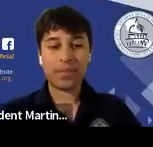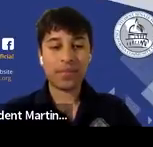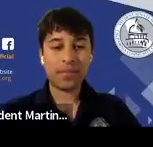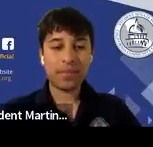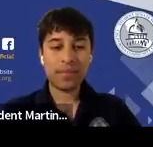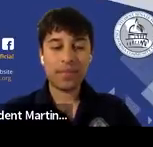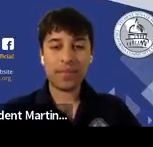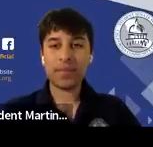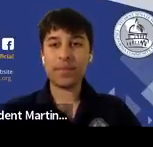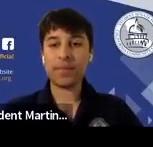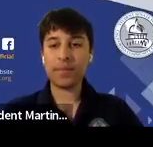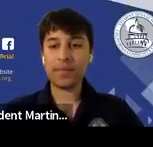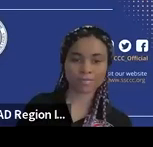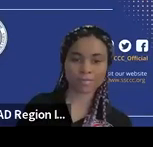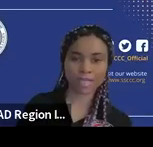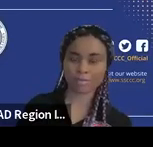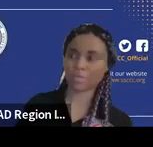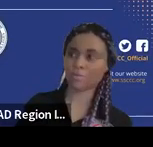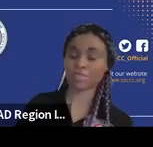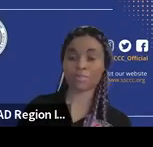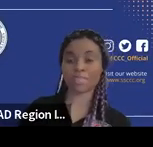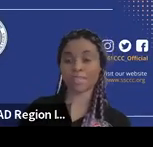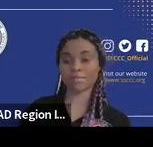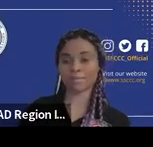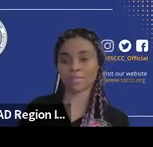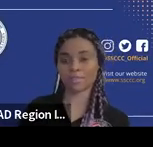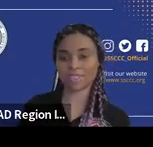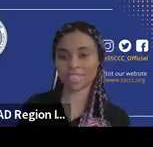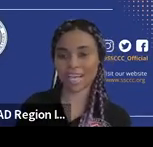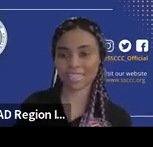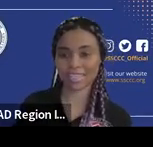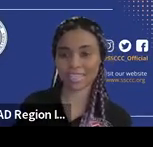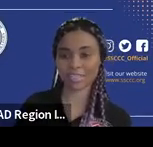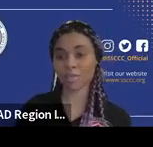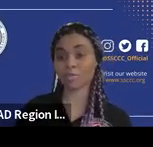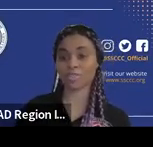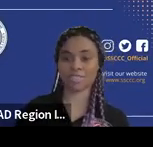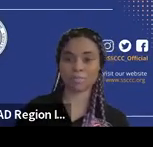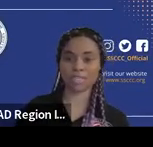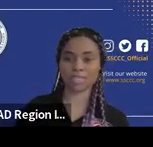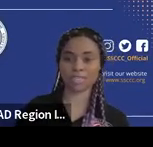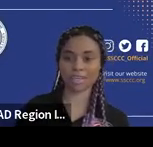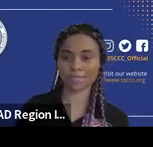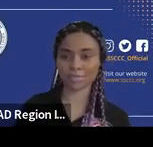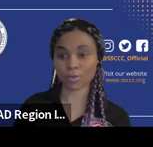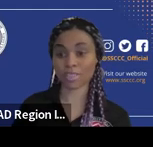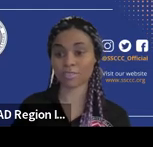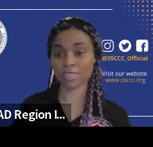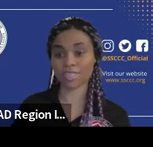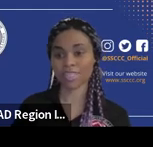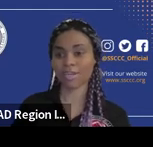I think you have to be willing to speak up when you see that, go to the DPS office with the students.